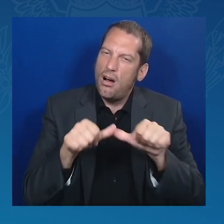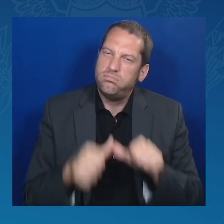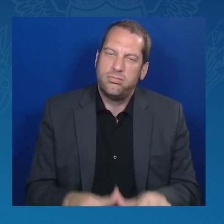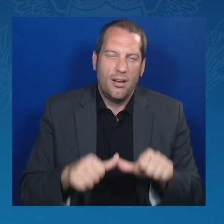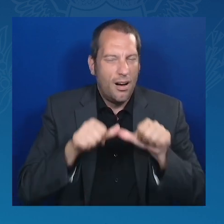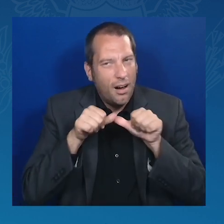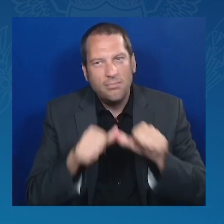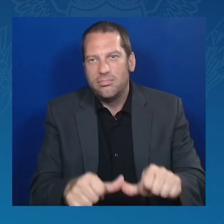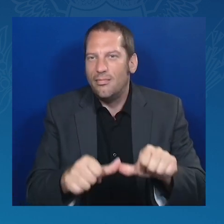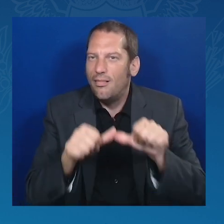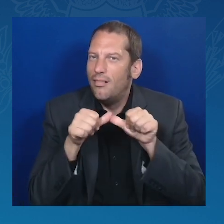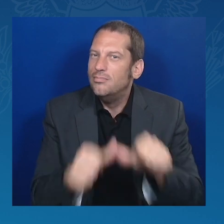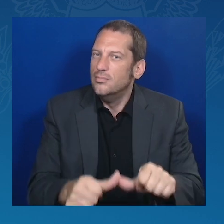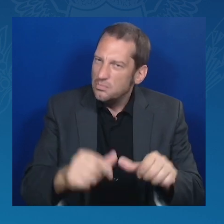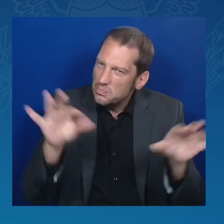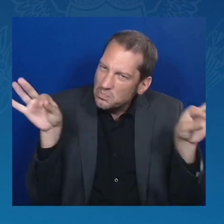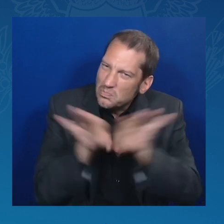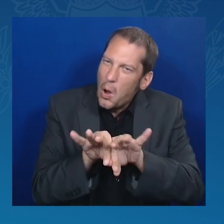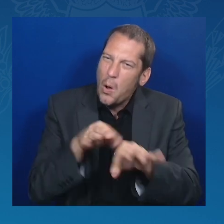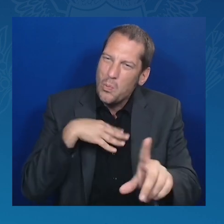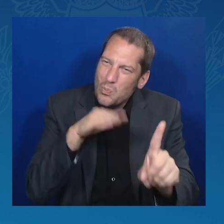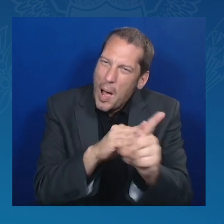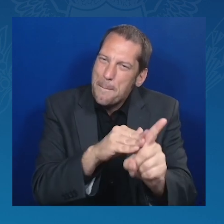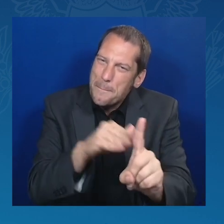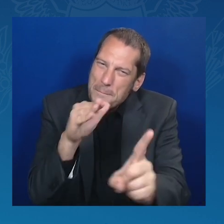including the power of their vote. Thank you all.